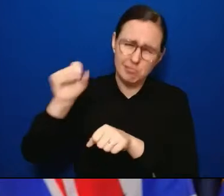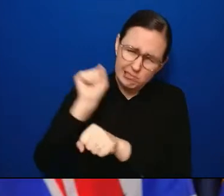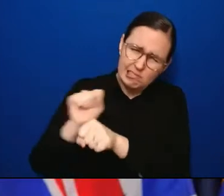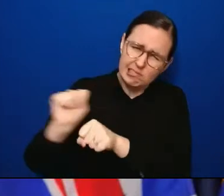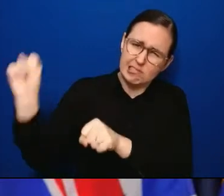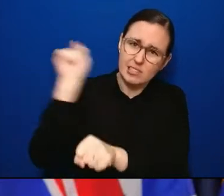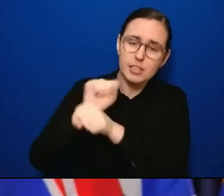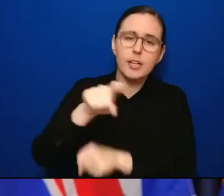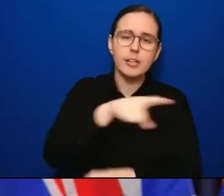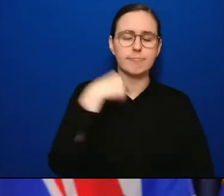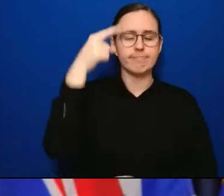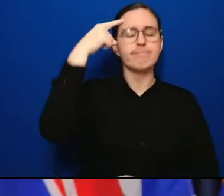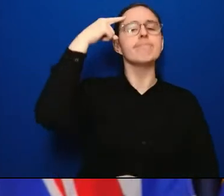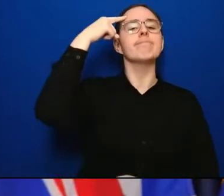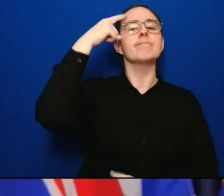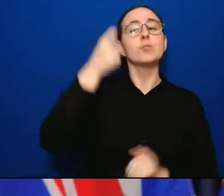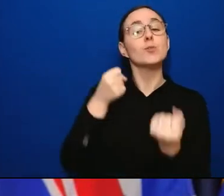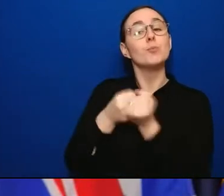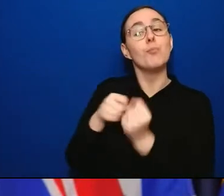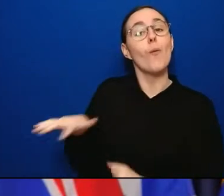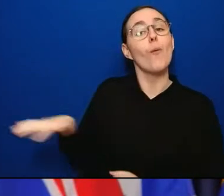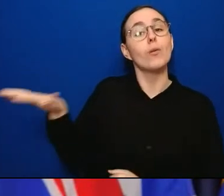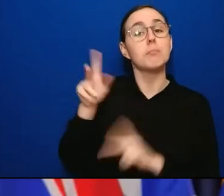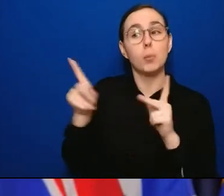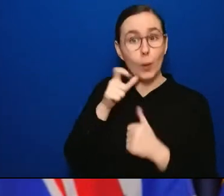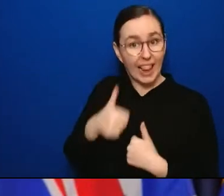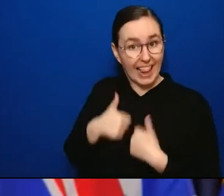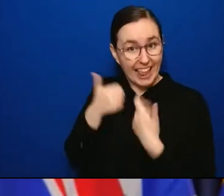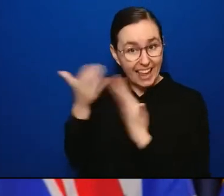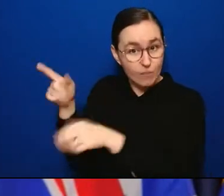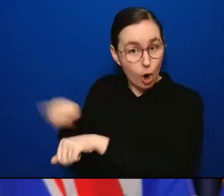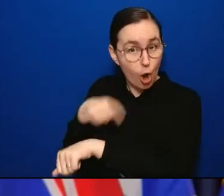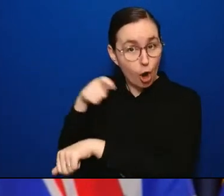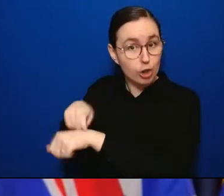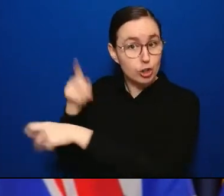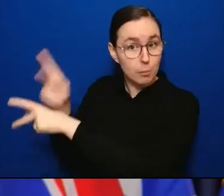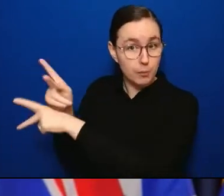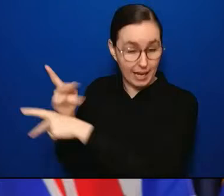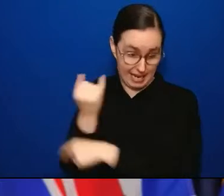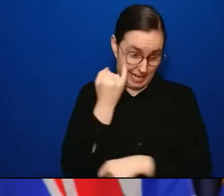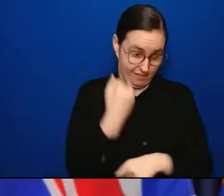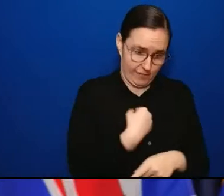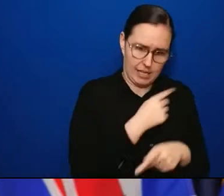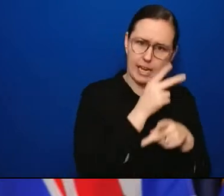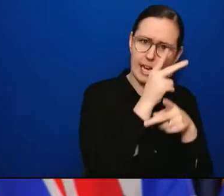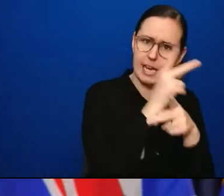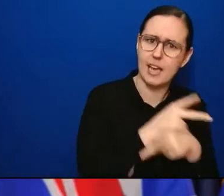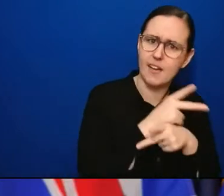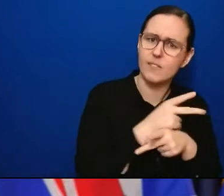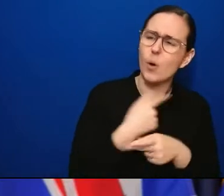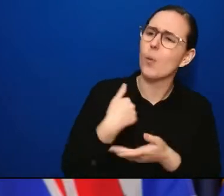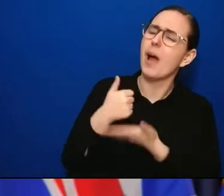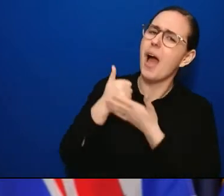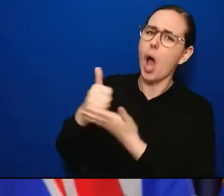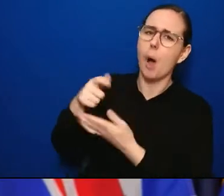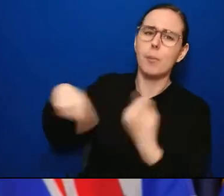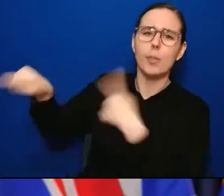residents and long term care and keep our hospitals doing all the remarkable things that they do take care of ourselves and each